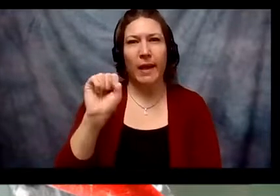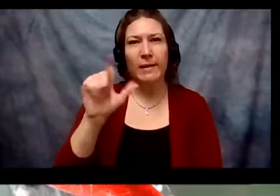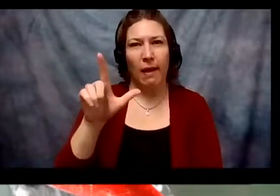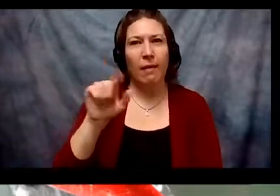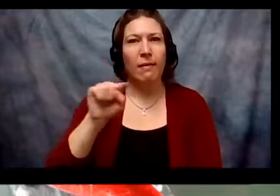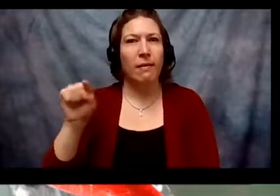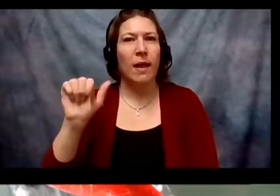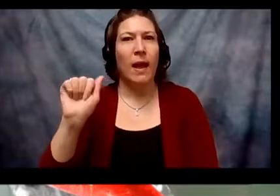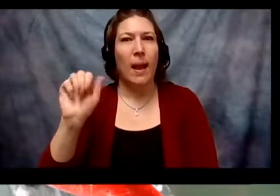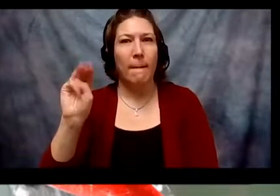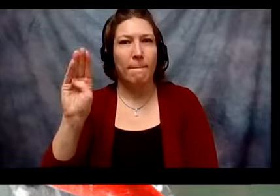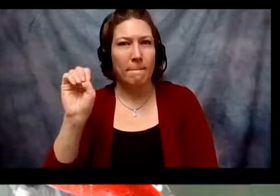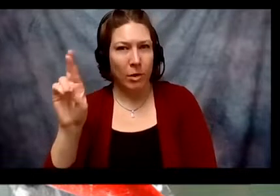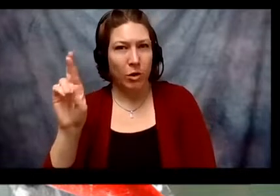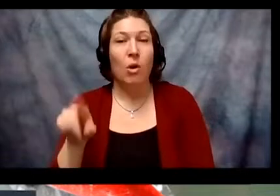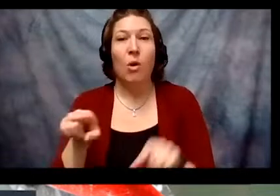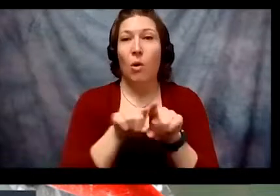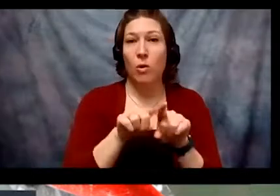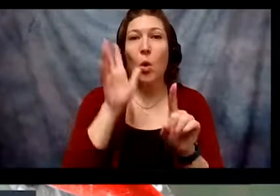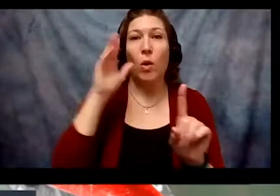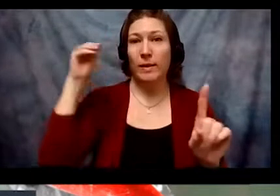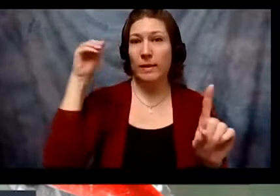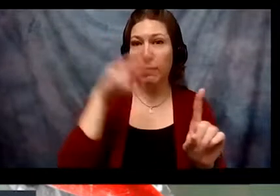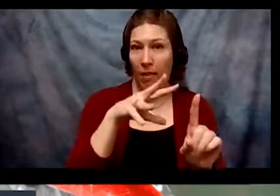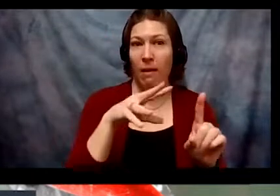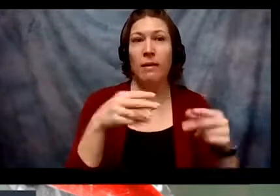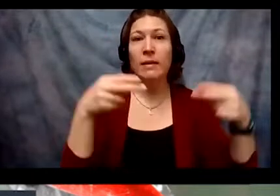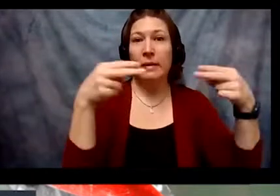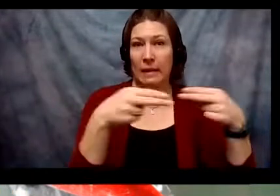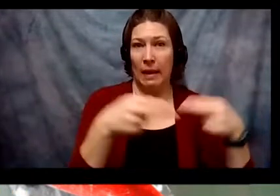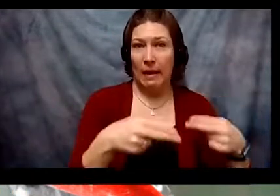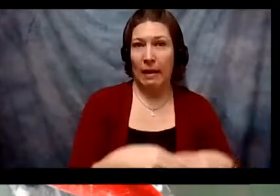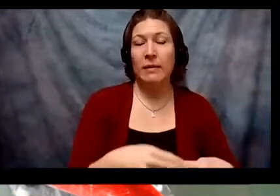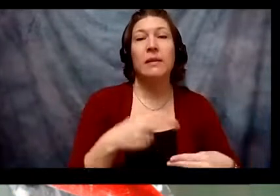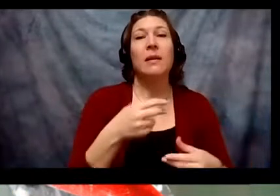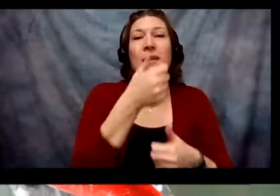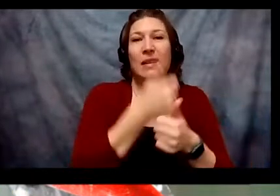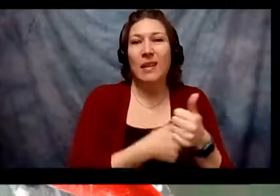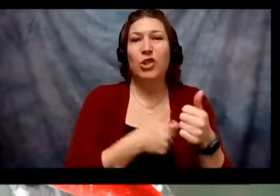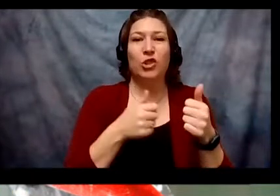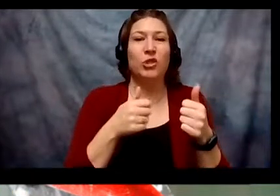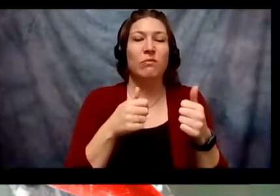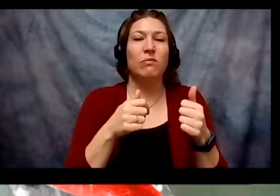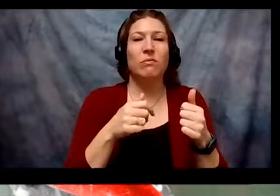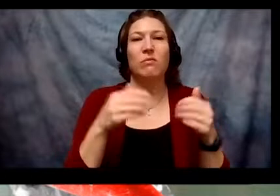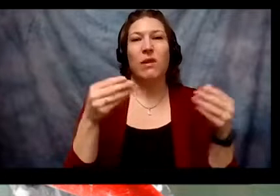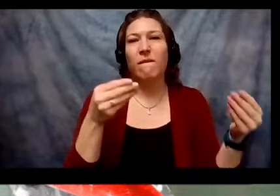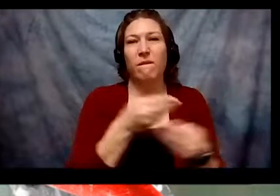We will also spotlight the slides in each facilitators screen while they are representing